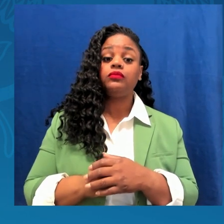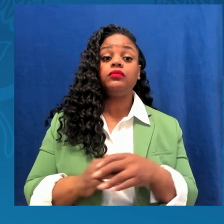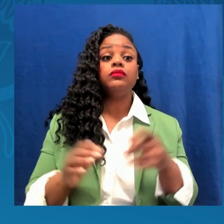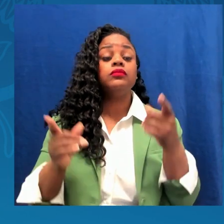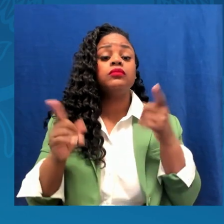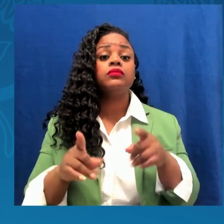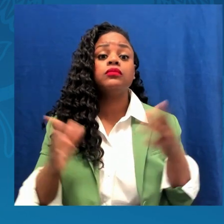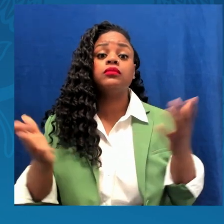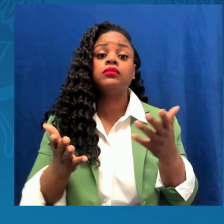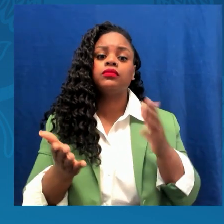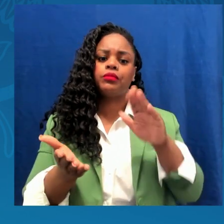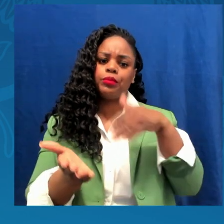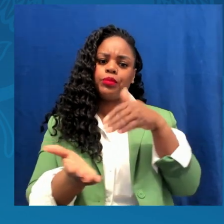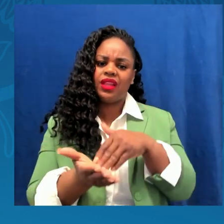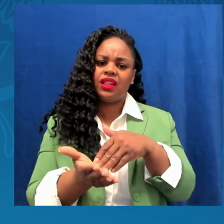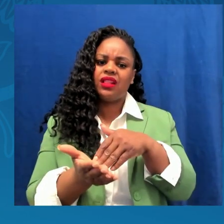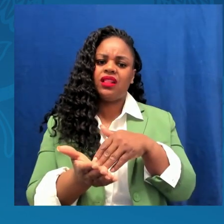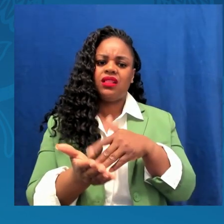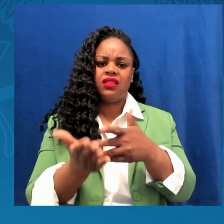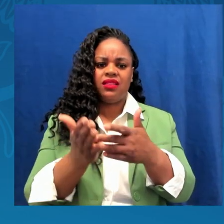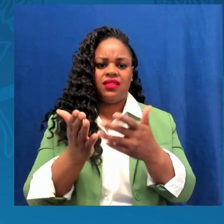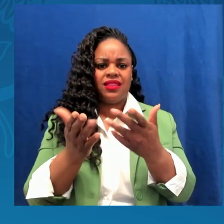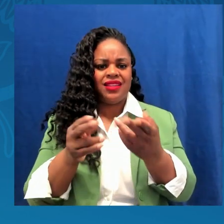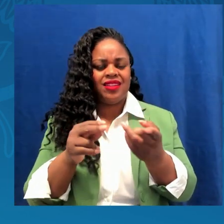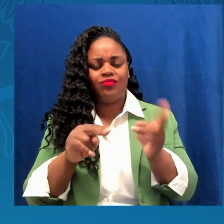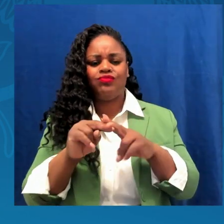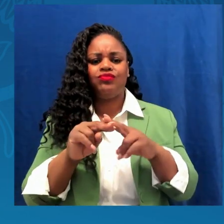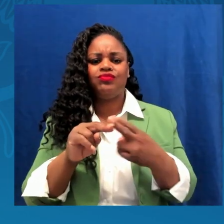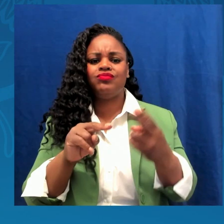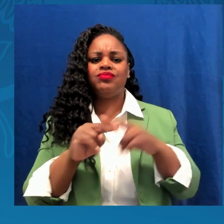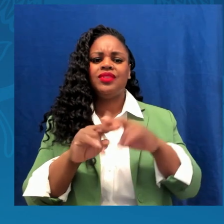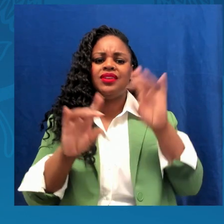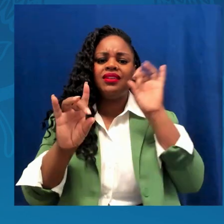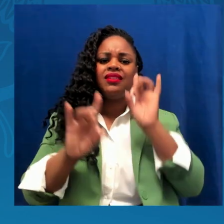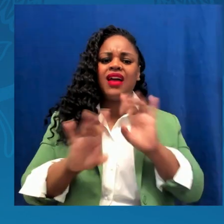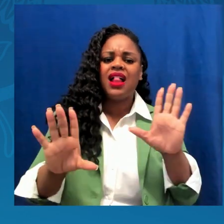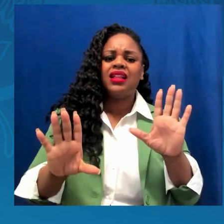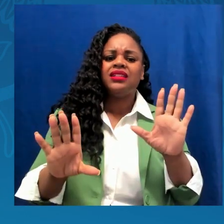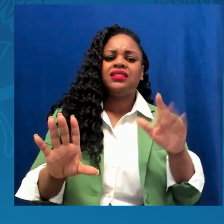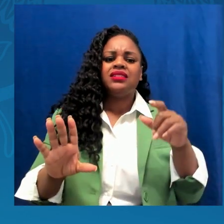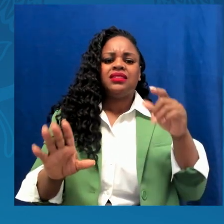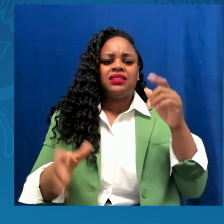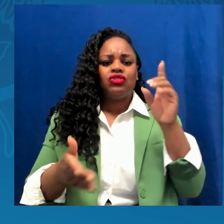in violence and discrimination against the A and NHP community